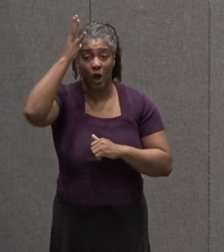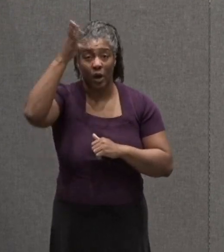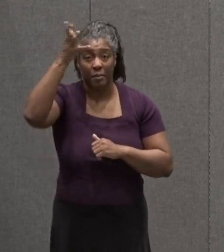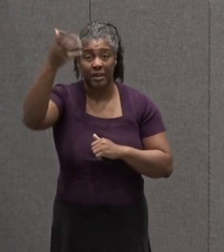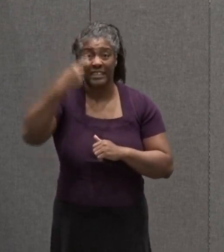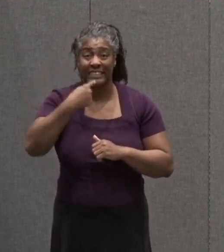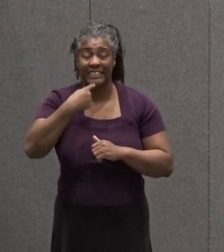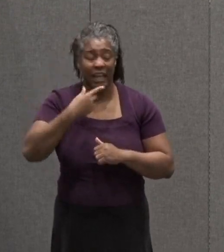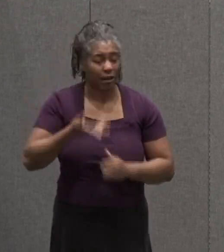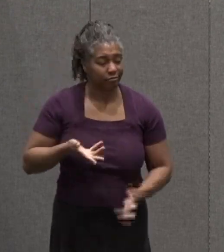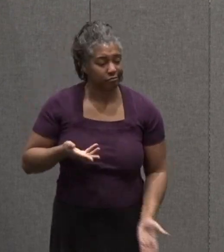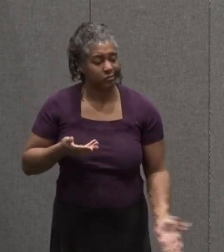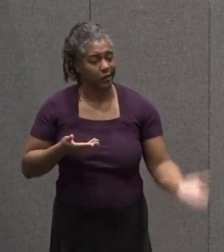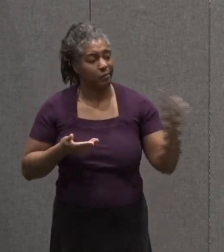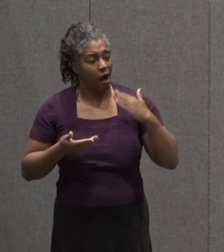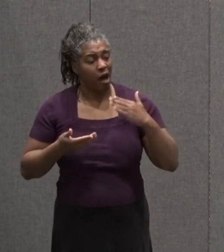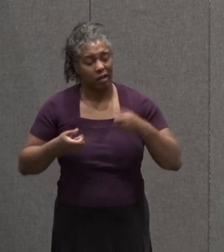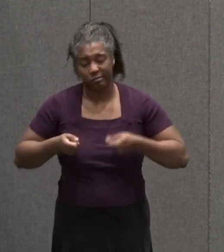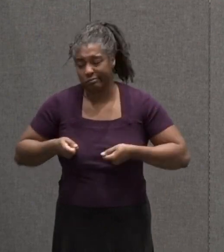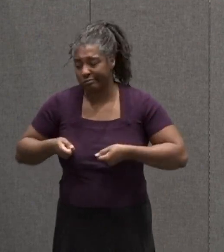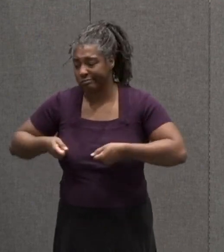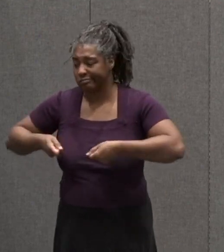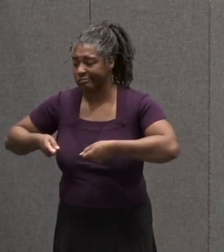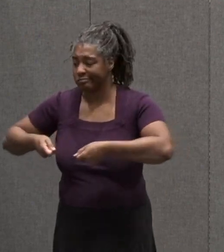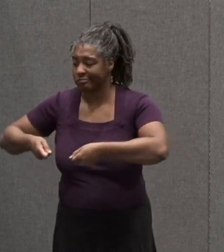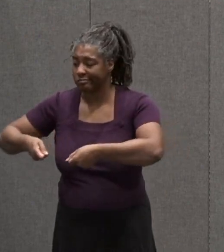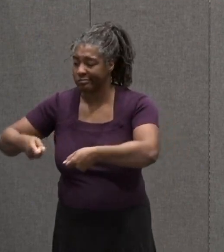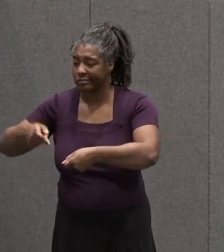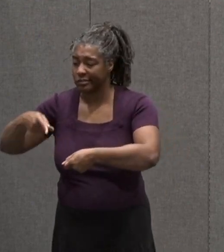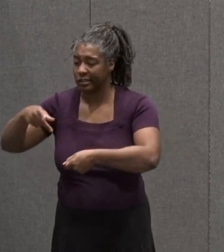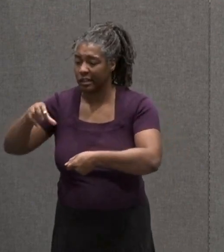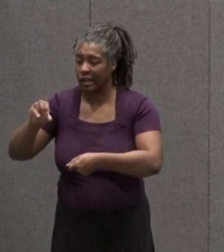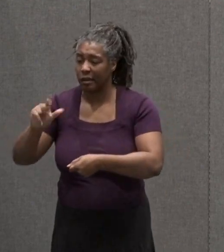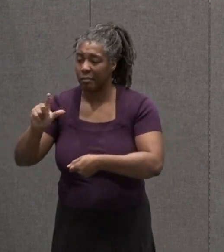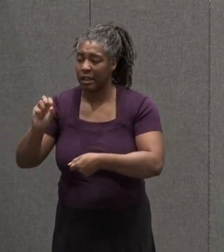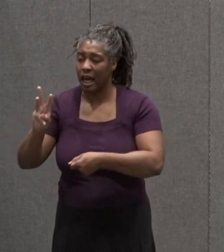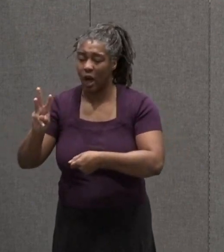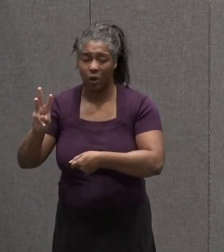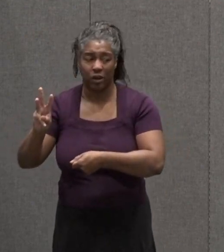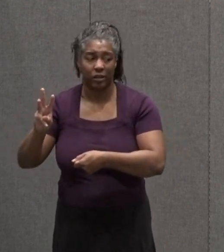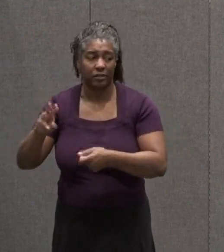and I'd be like I don't wanna, come on we gotta go plow. So, we would go back into our plow.